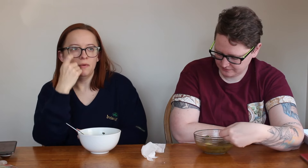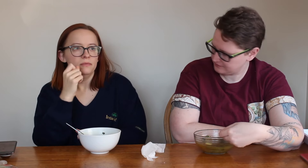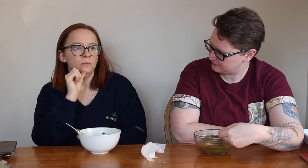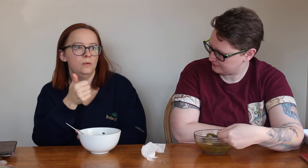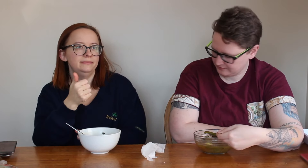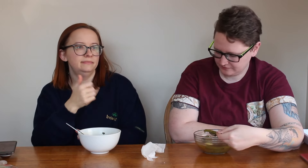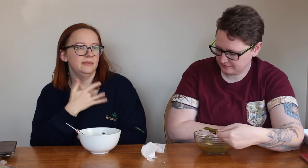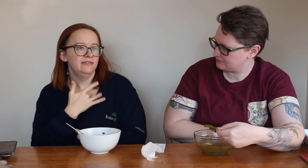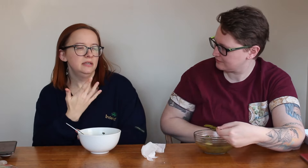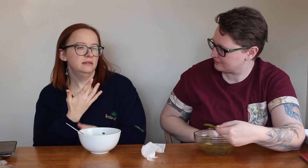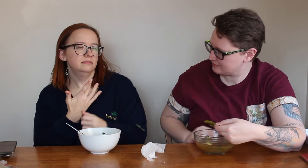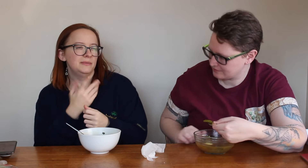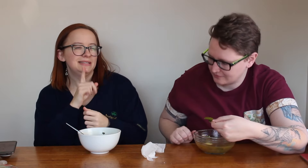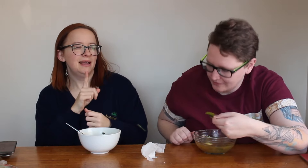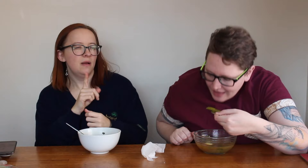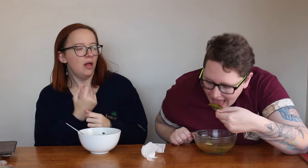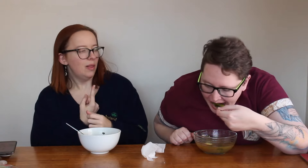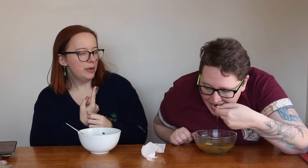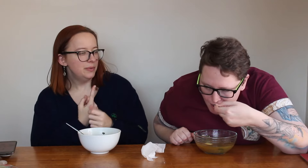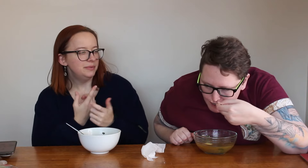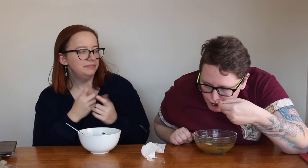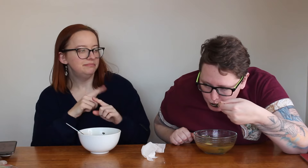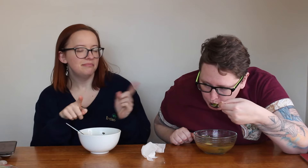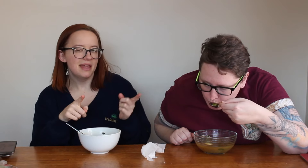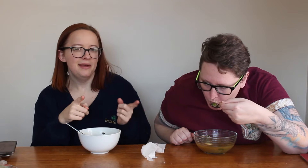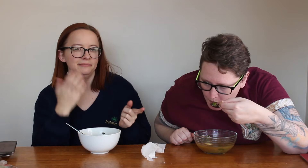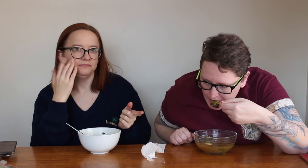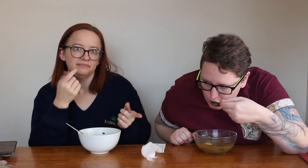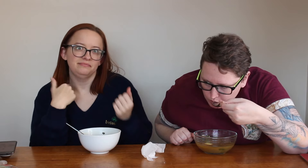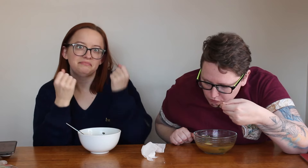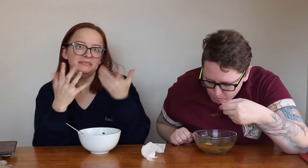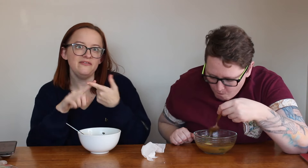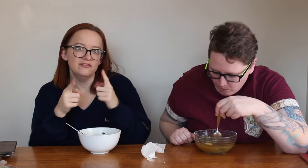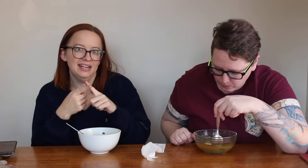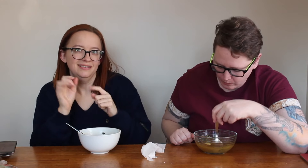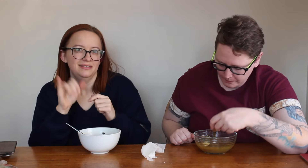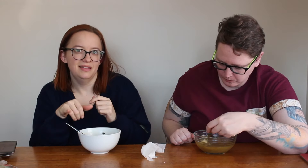Really nice that there's that small community and kind of tight-knit feel to it, which is really nice